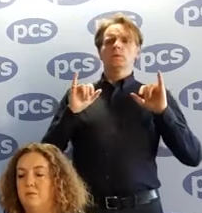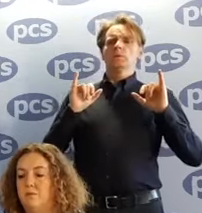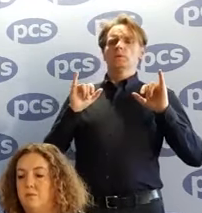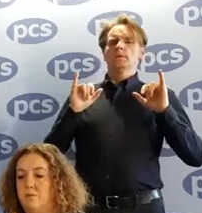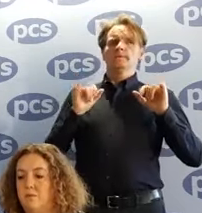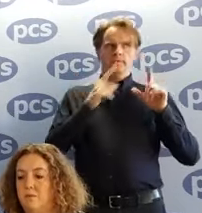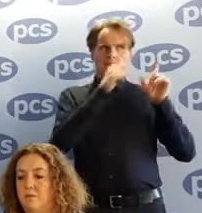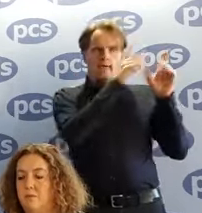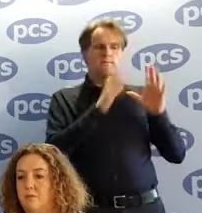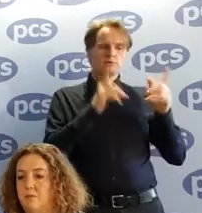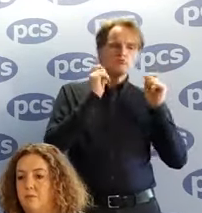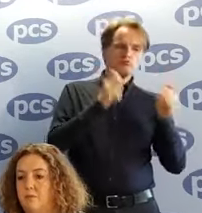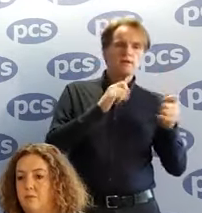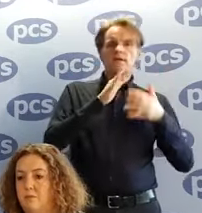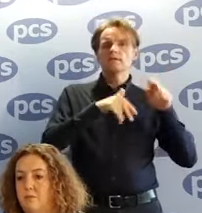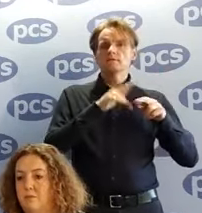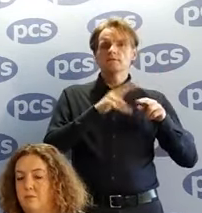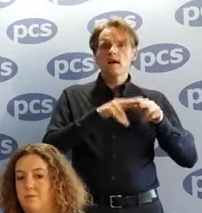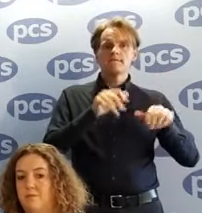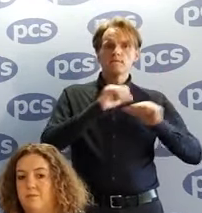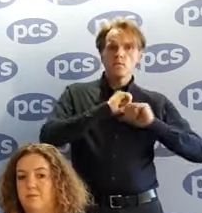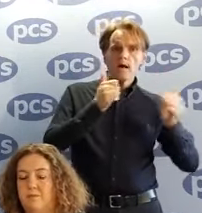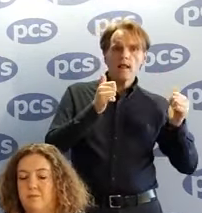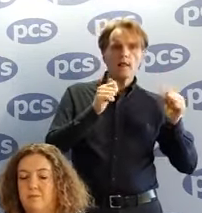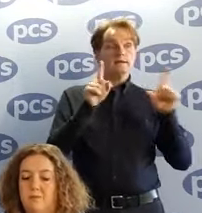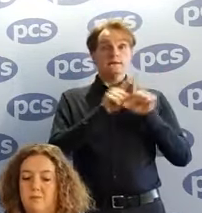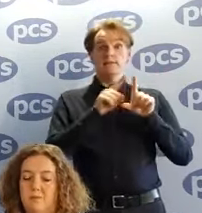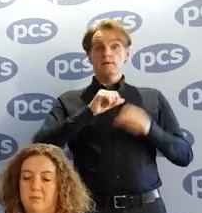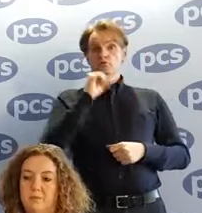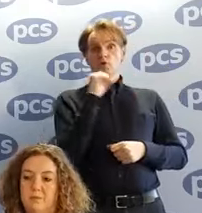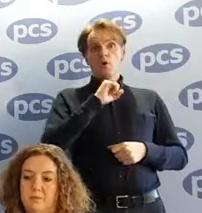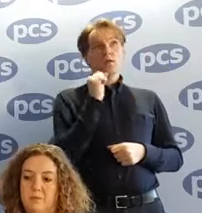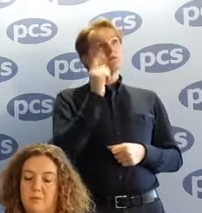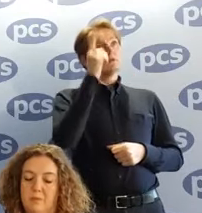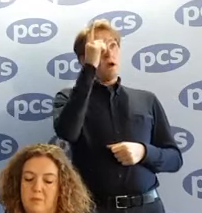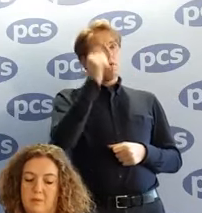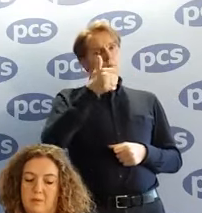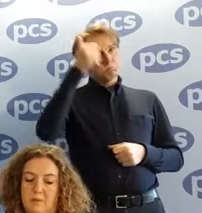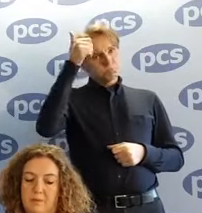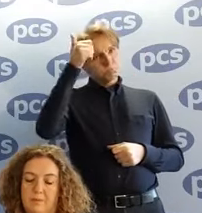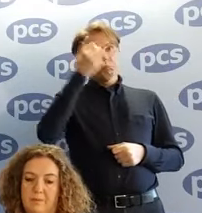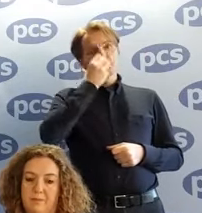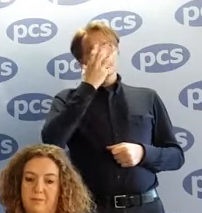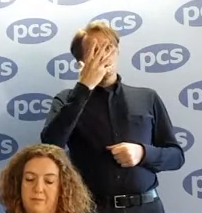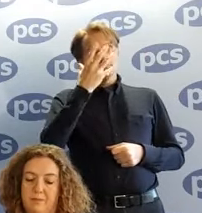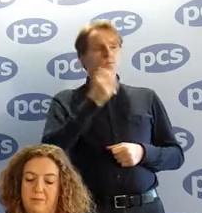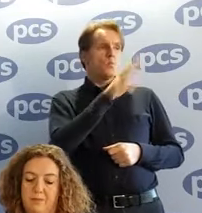in the same way here as some of the employees in Scotland have treated civil servants who work for the devolved administration and give them above